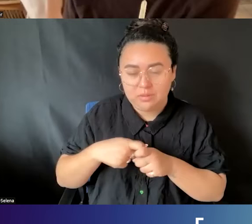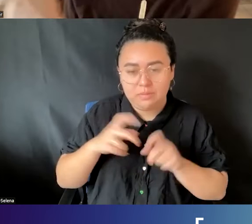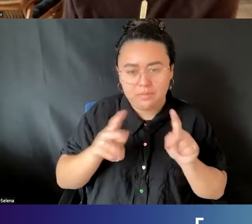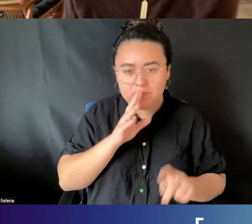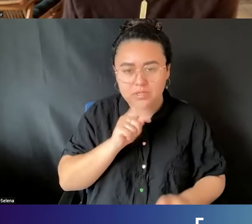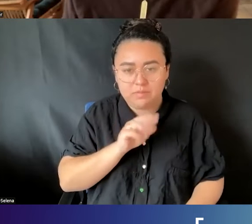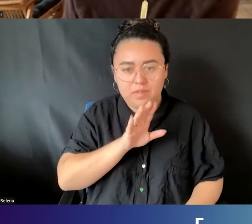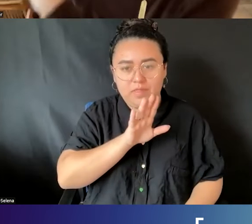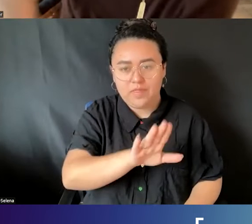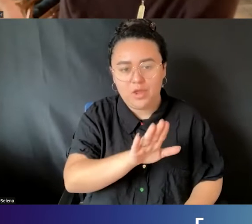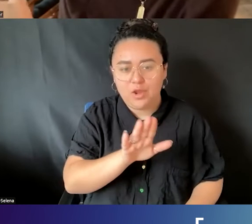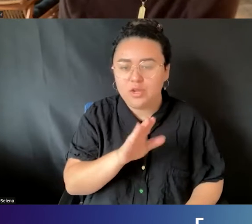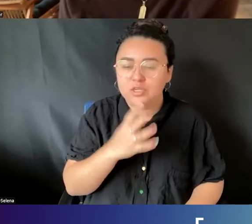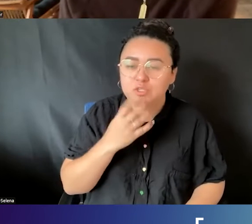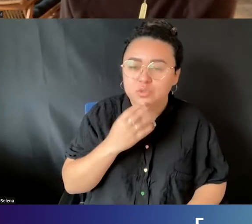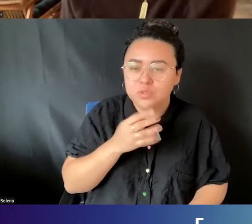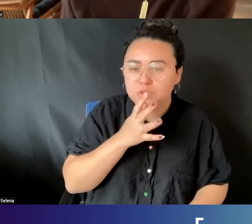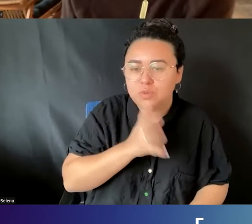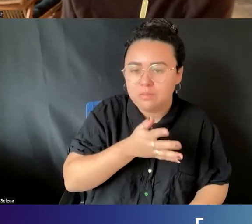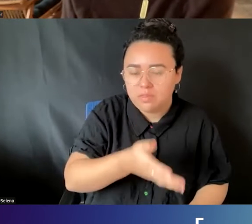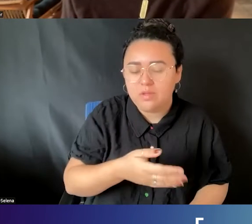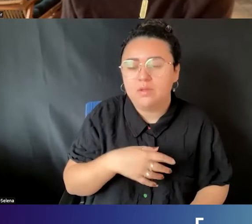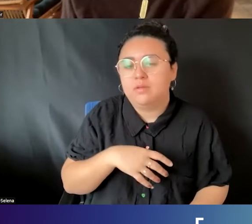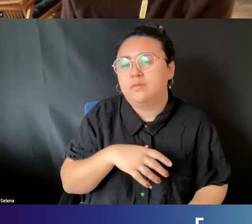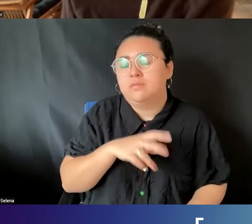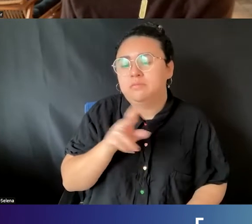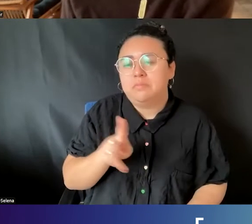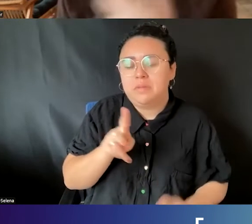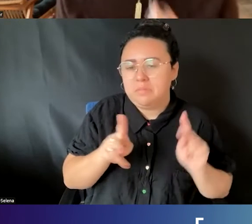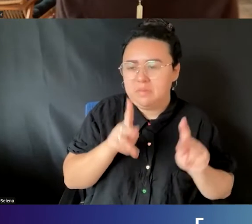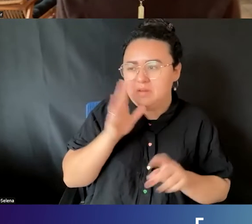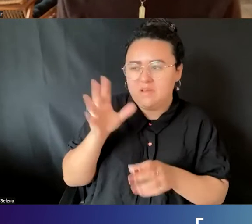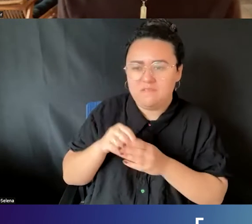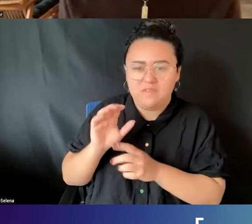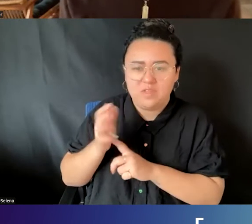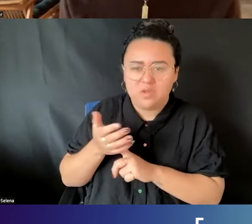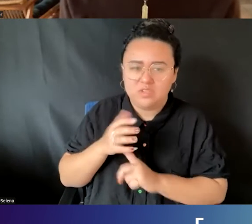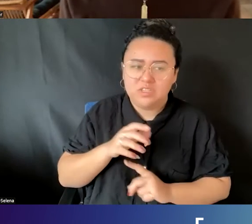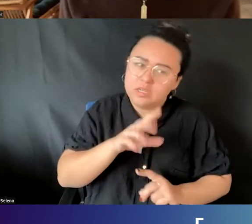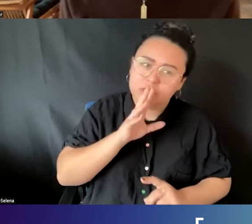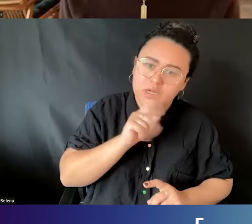you know, their their Jewish grandmother or people talking about, you know, their own experience with family during the pandemic.